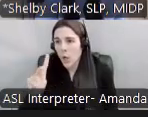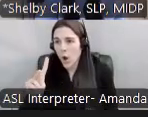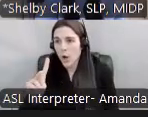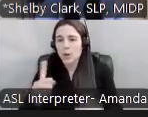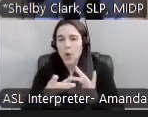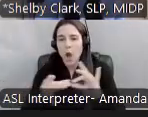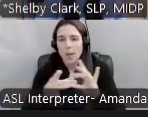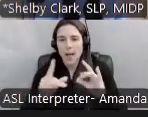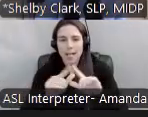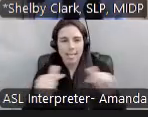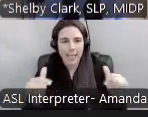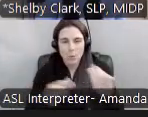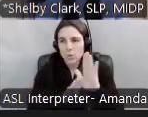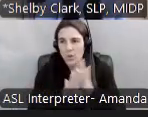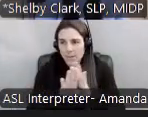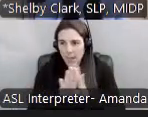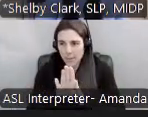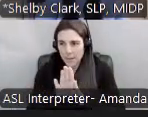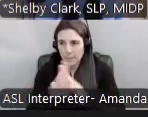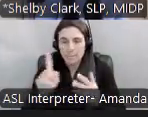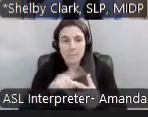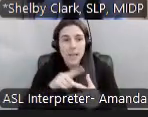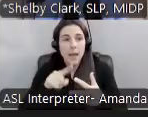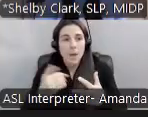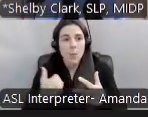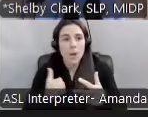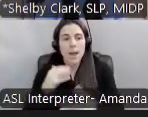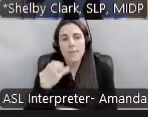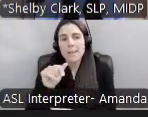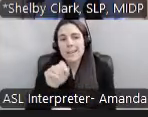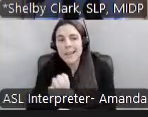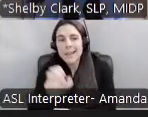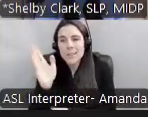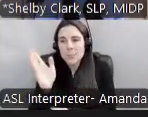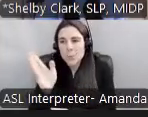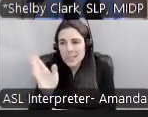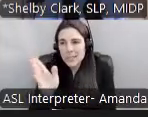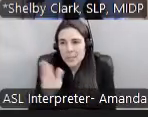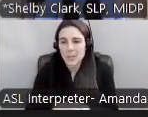development, and then we have a case presentation and go into